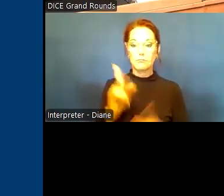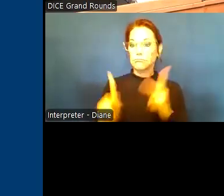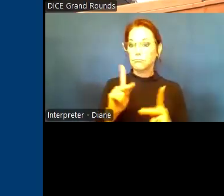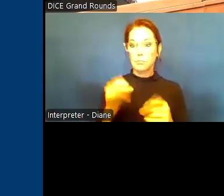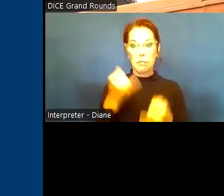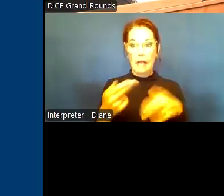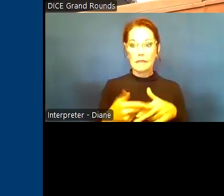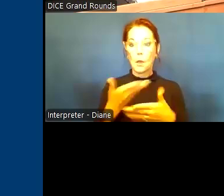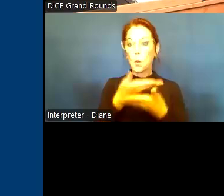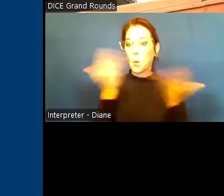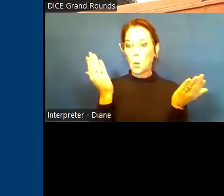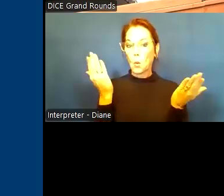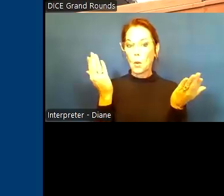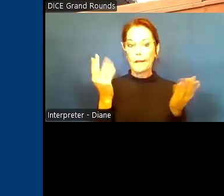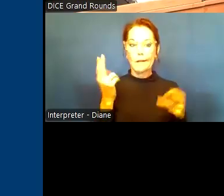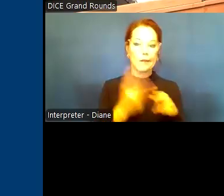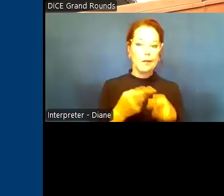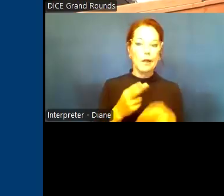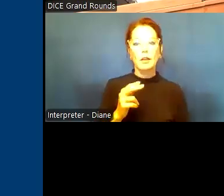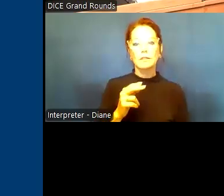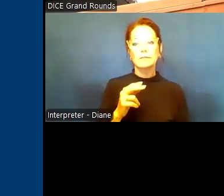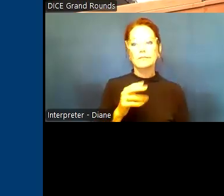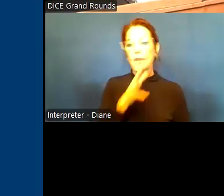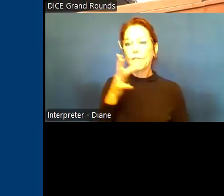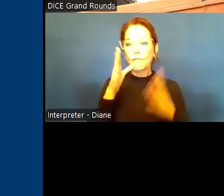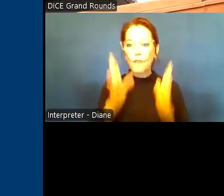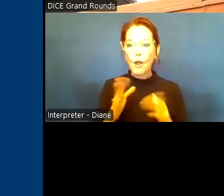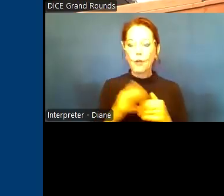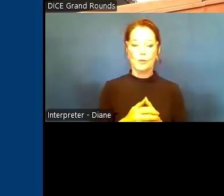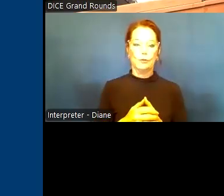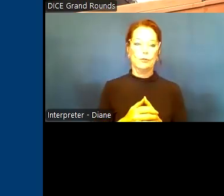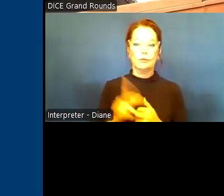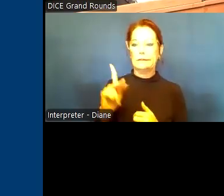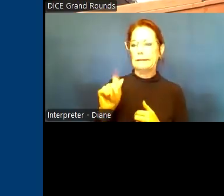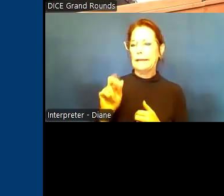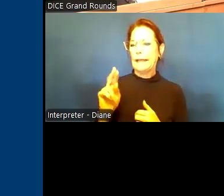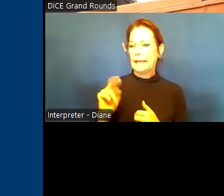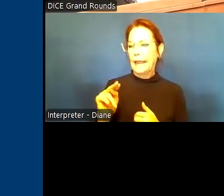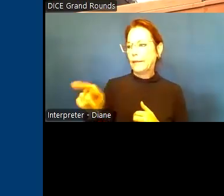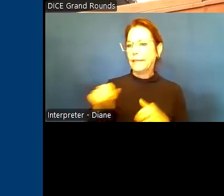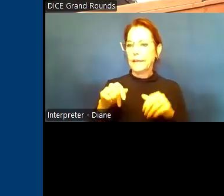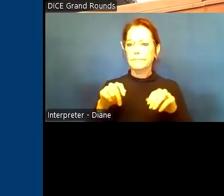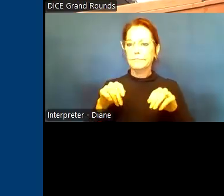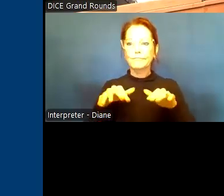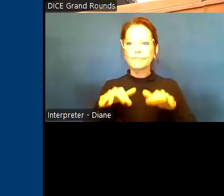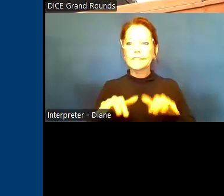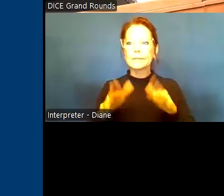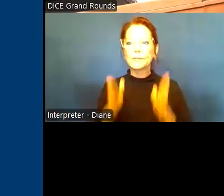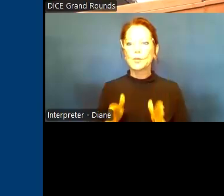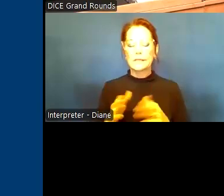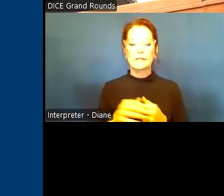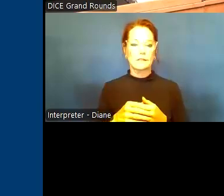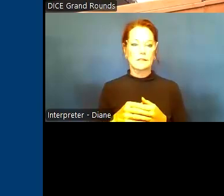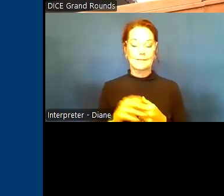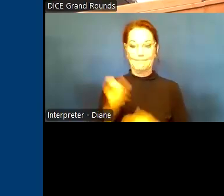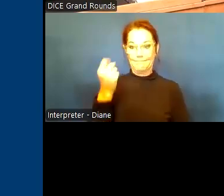they were called Joe the farmer or Karen the seamstress whatever and so the king um really